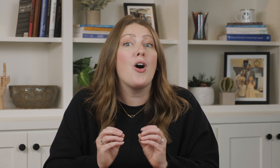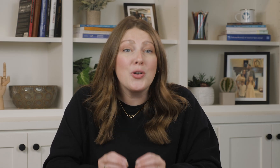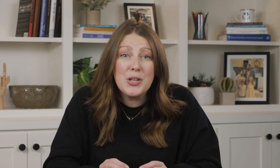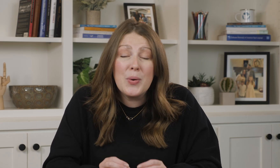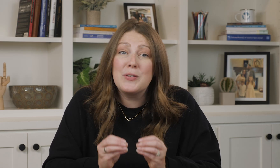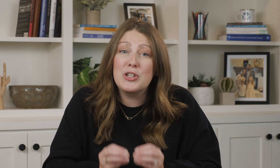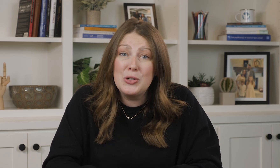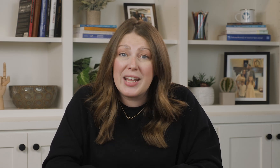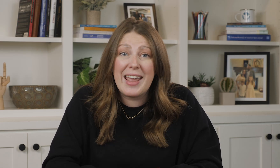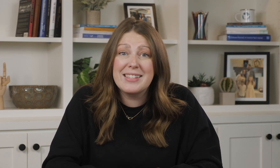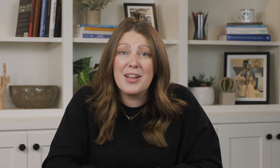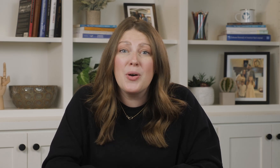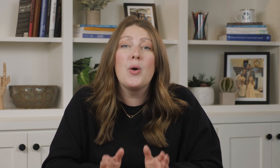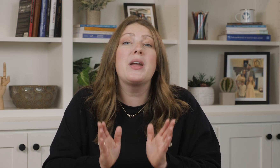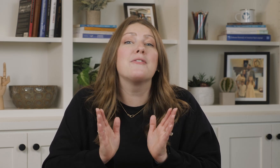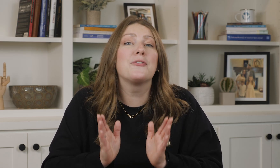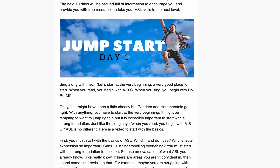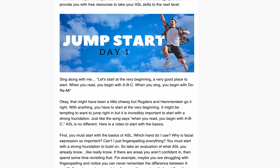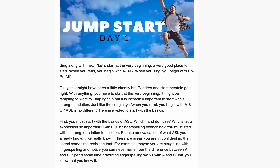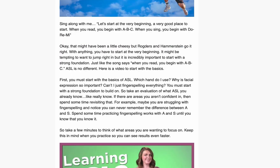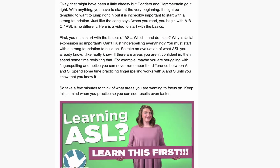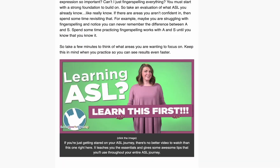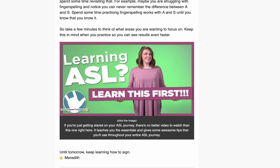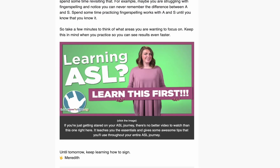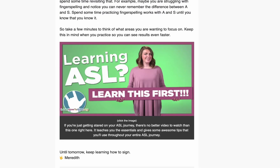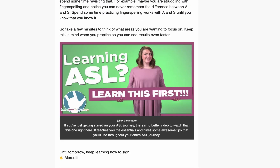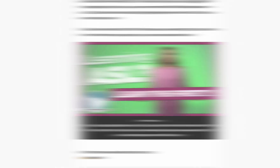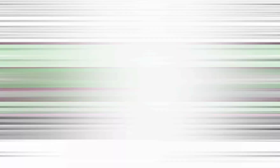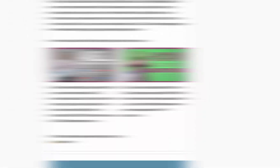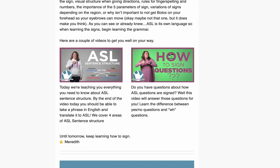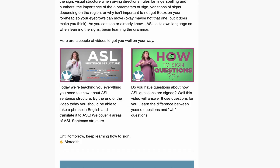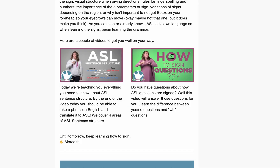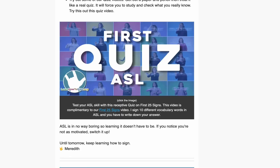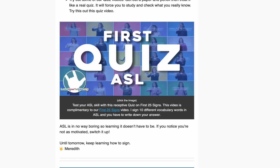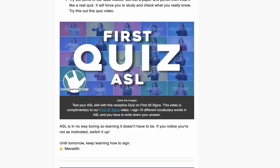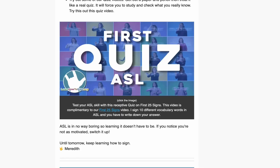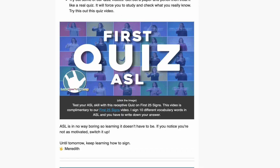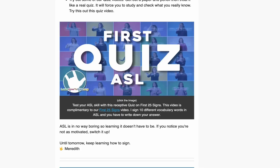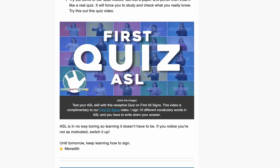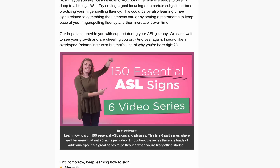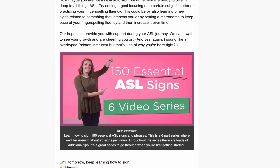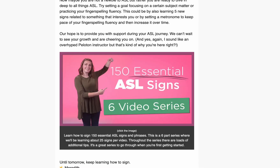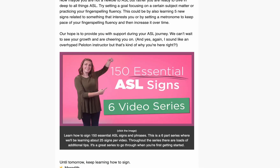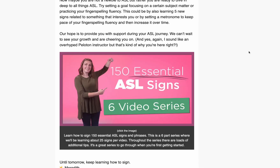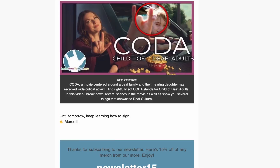Also, if you're new to ASL, we have a free ten day ASL jumpstart that is a great first step in your ASL journey.